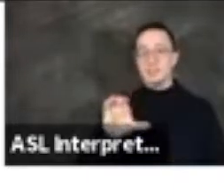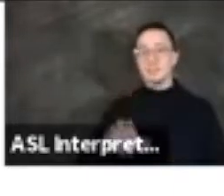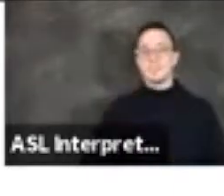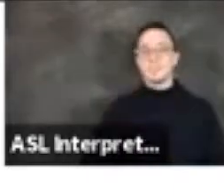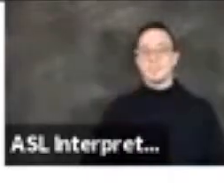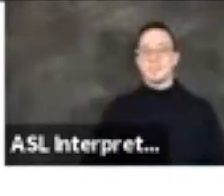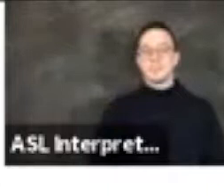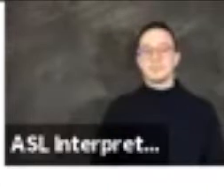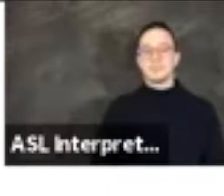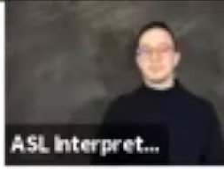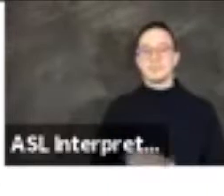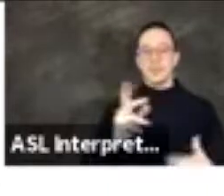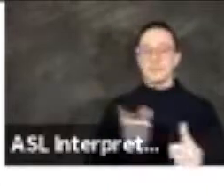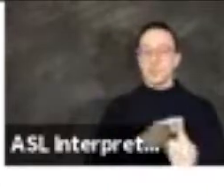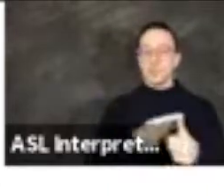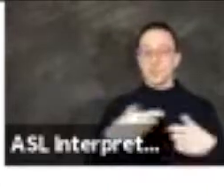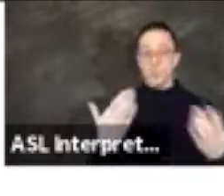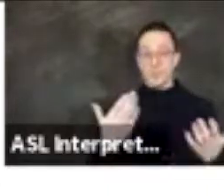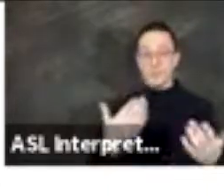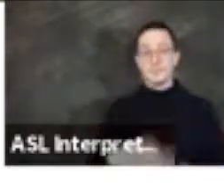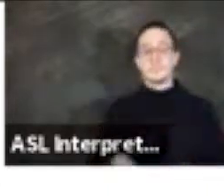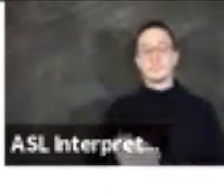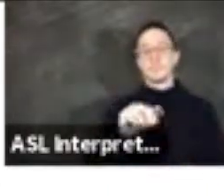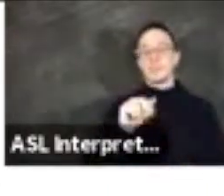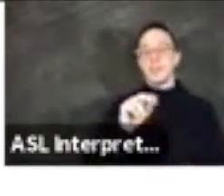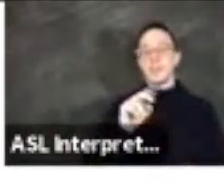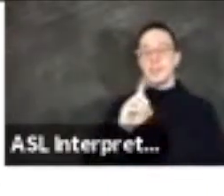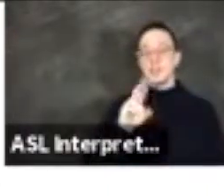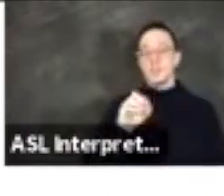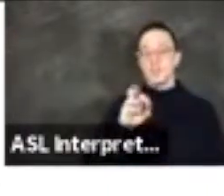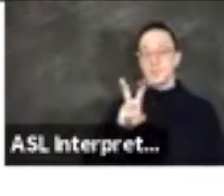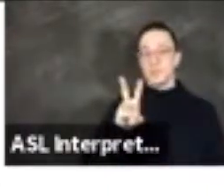SO FIRST, THE ANDREW W MELLON FOUNDATION WHICH IS SUPPORTING OUR